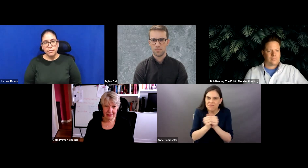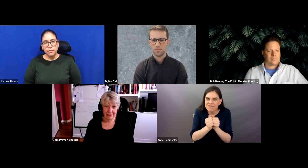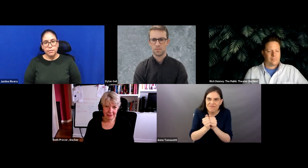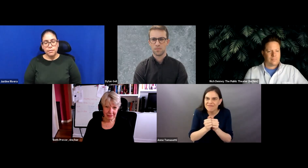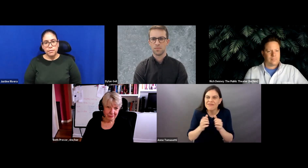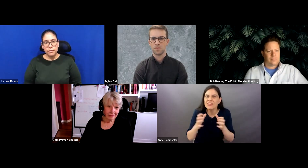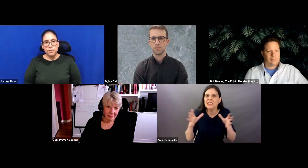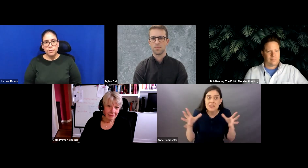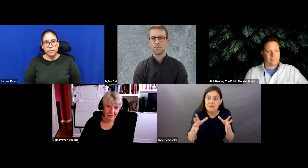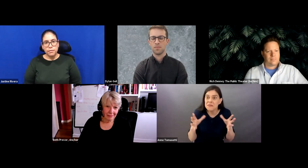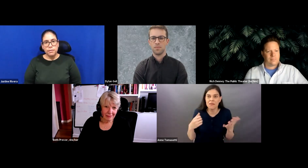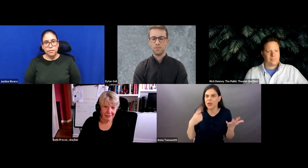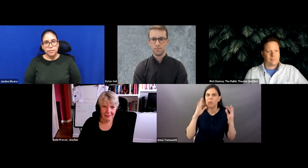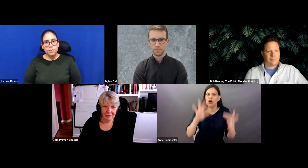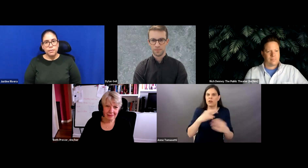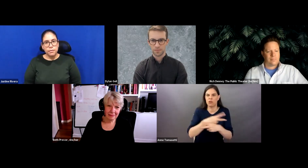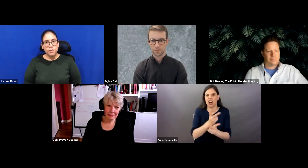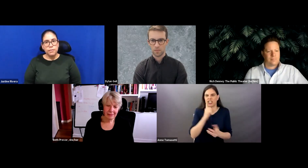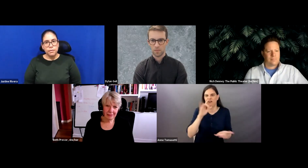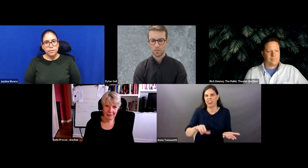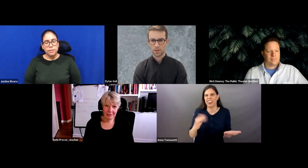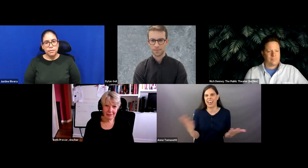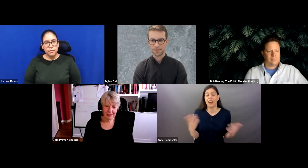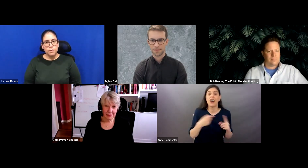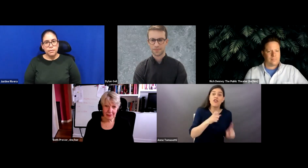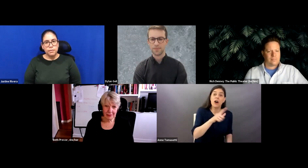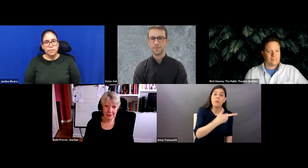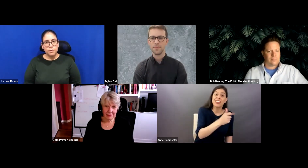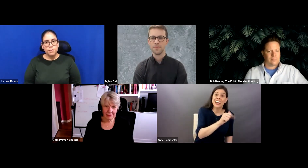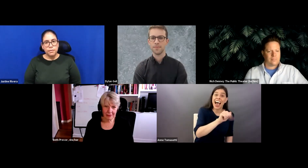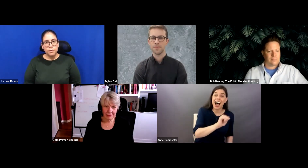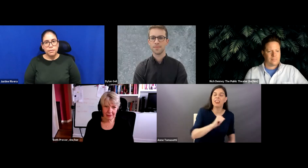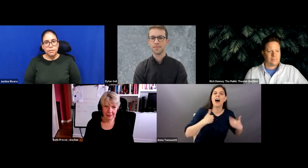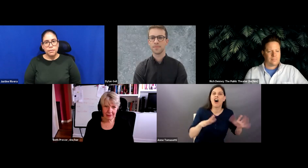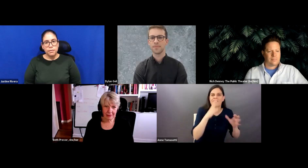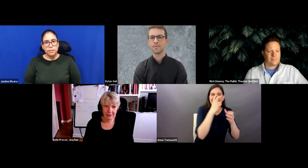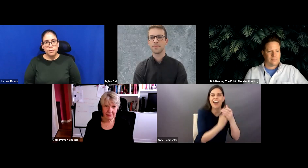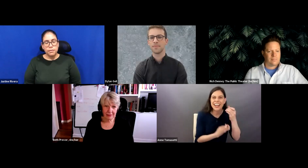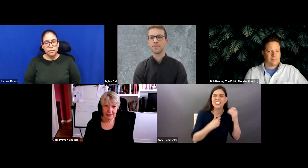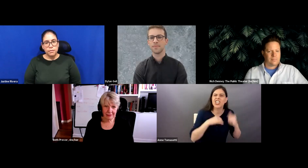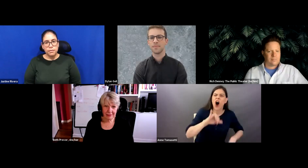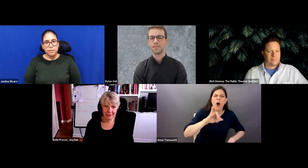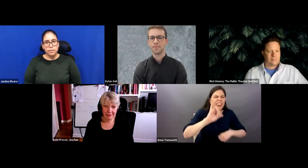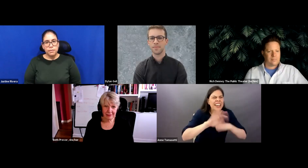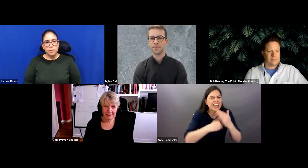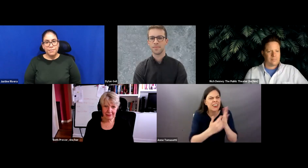artists to be able to work together. And I thought this was a perfect example for us to get these Deaf interpreters involved